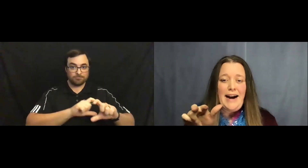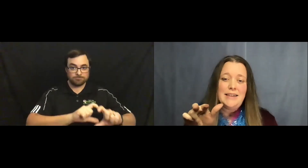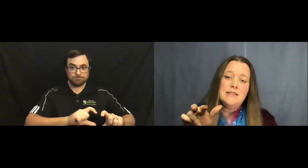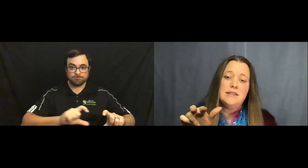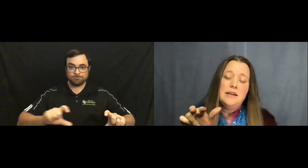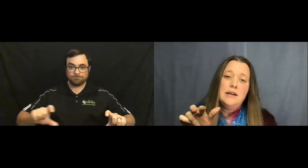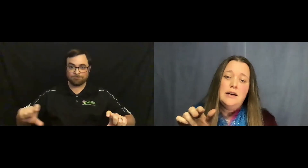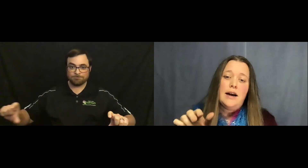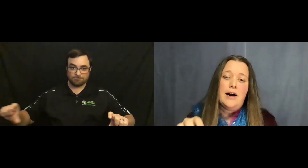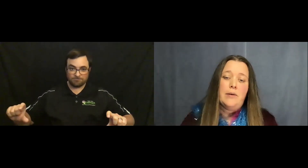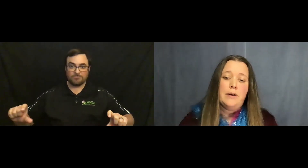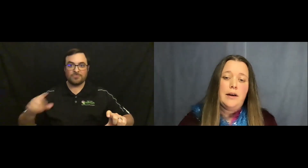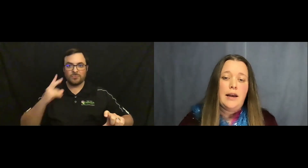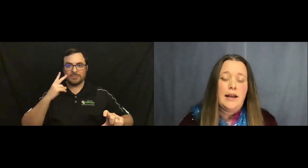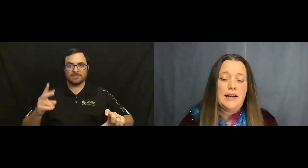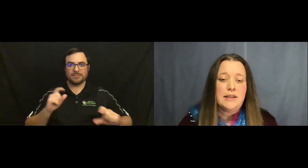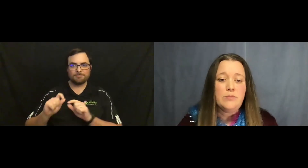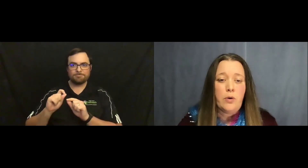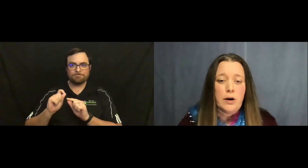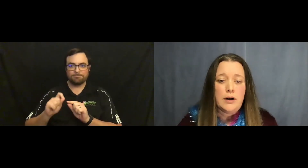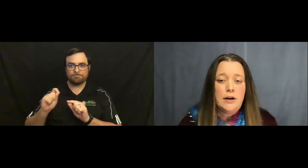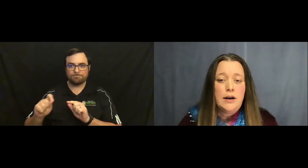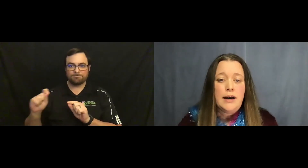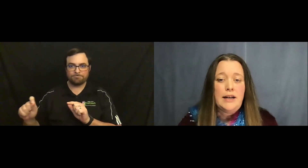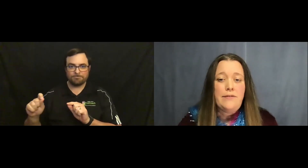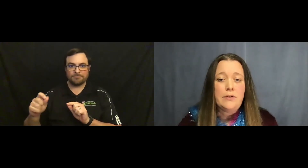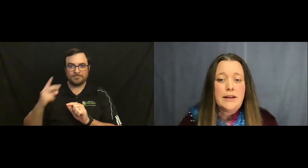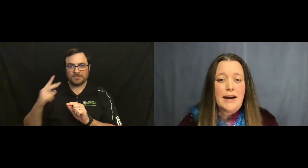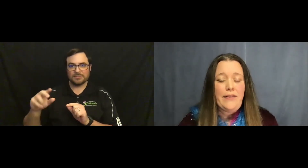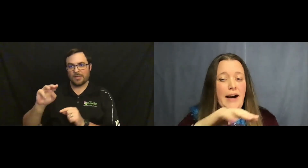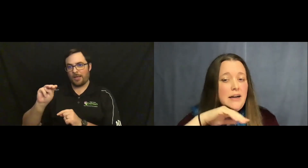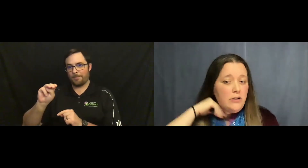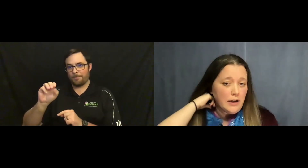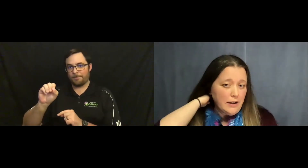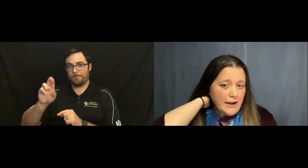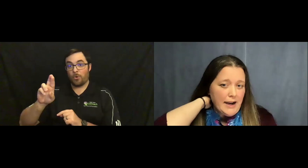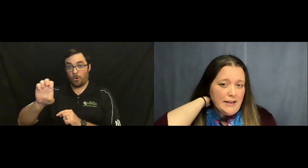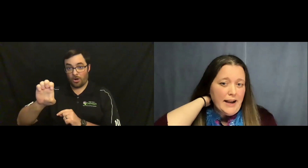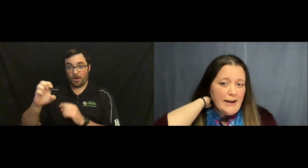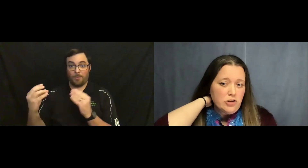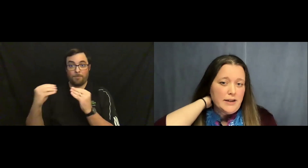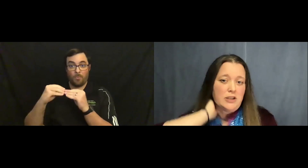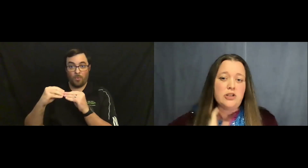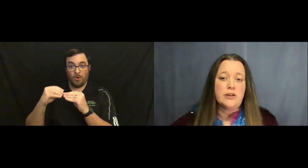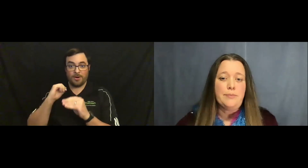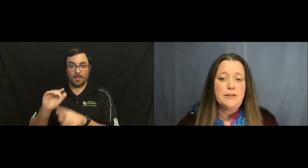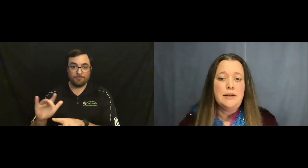three dots. And it says more. And if you click on that, you can click on live transcripts